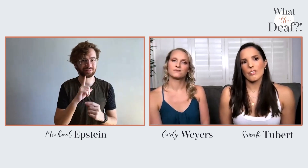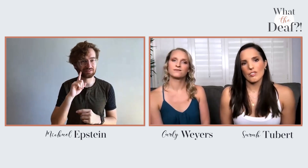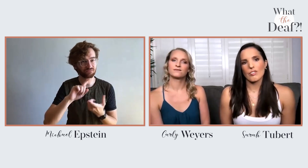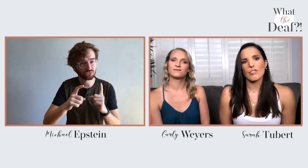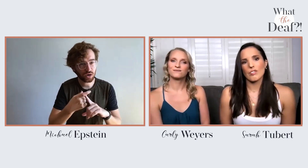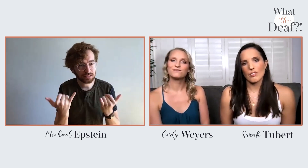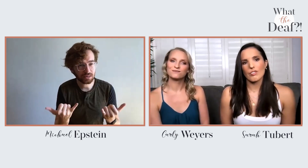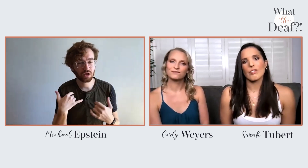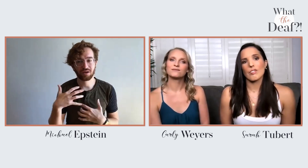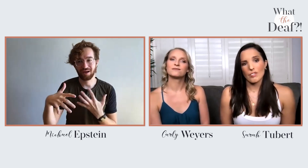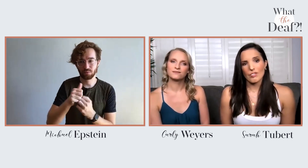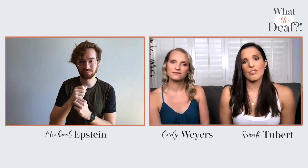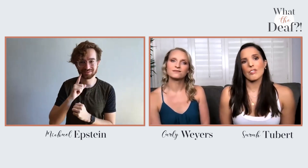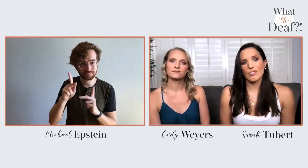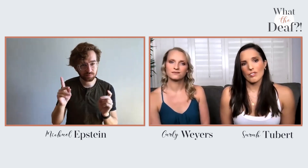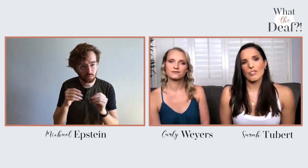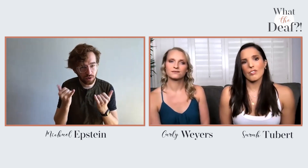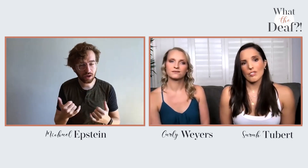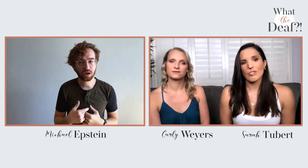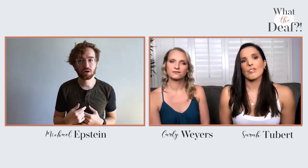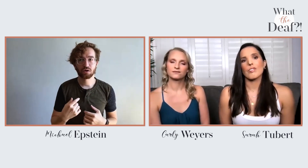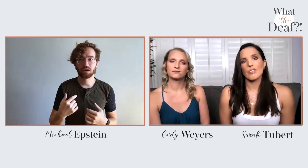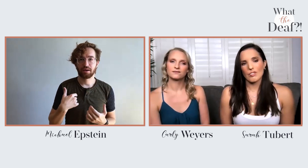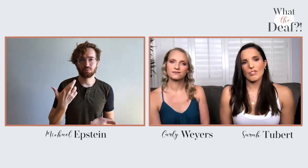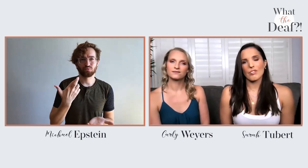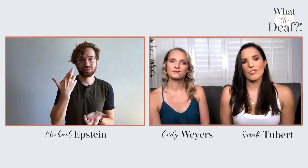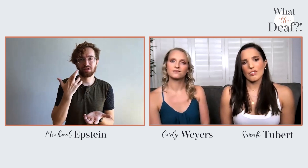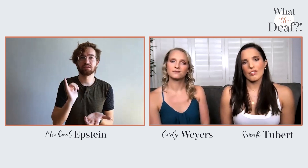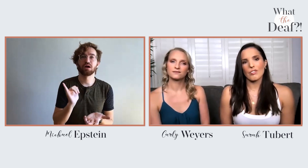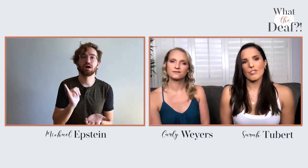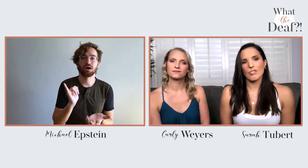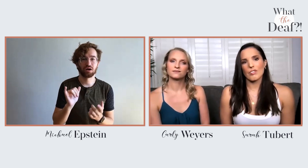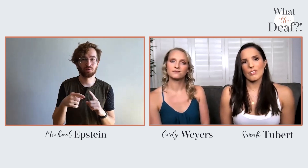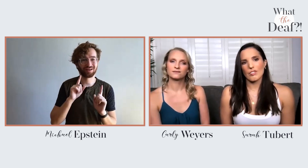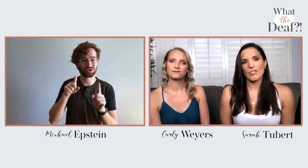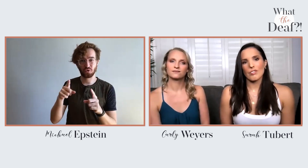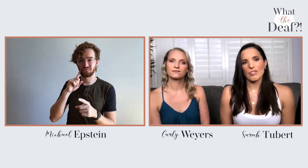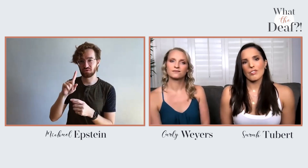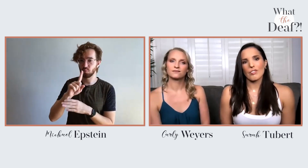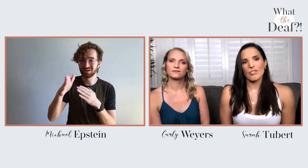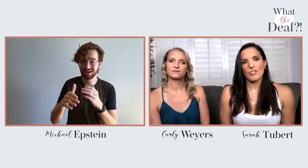I socialize more within the deaf community. And I realize at this point, when I go to a weekend with all my deaf friends